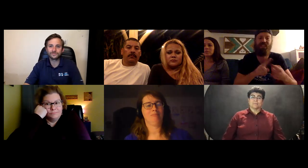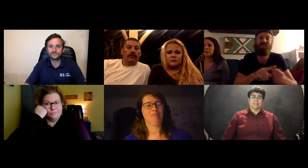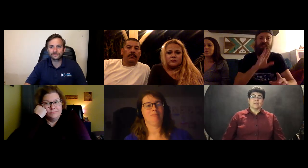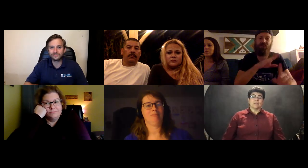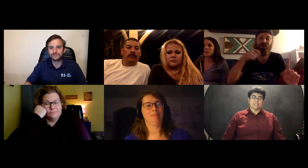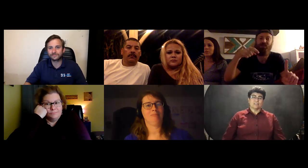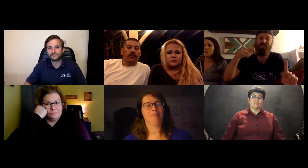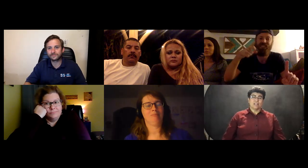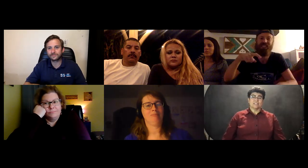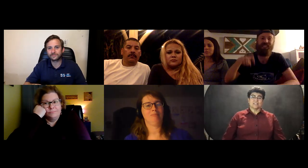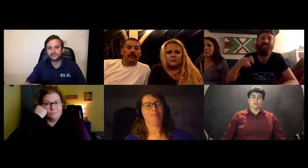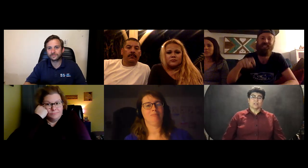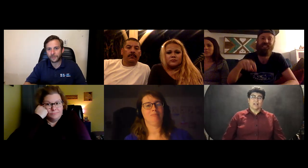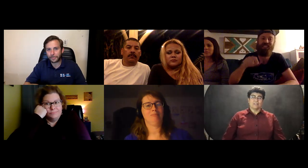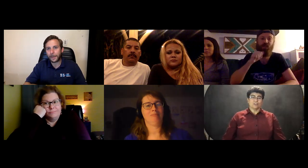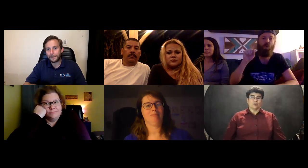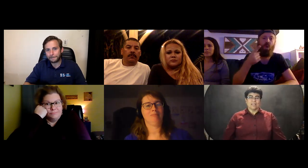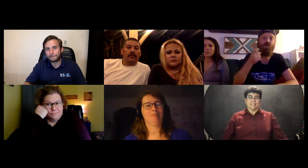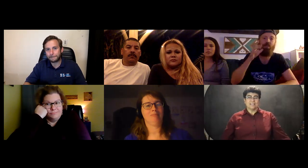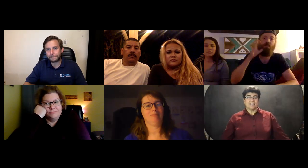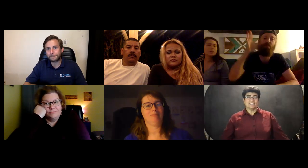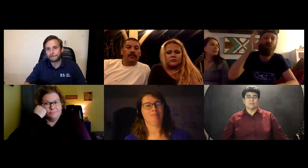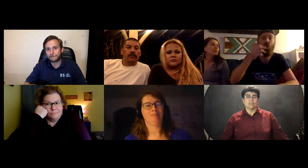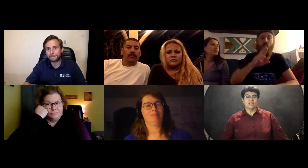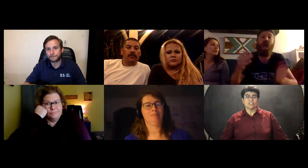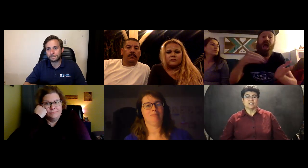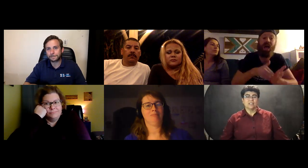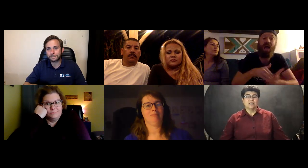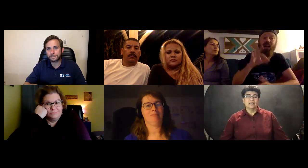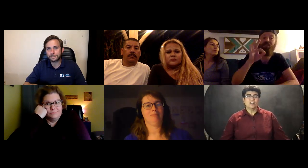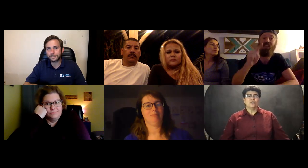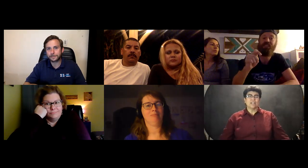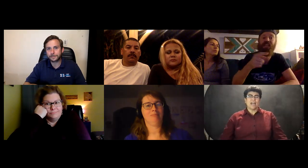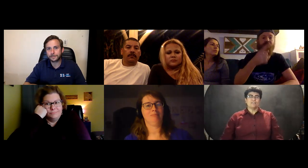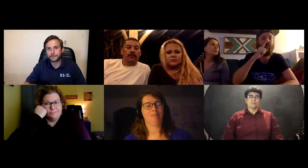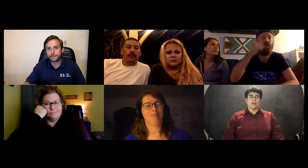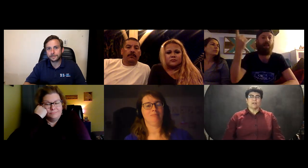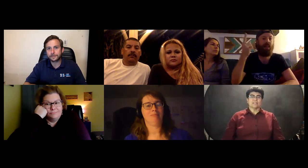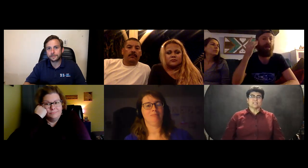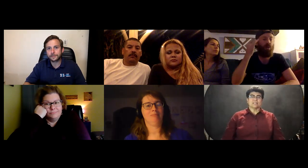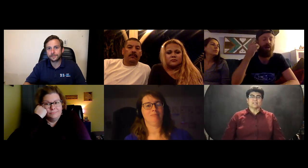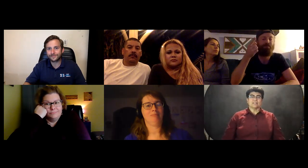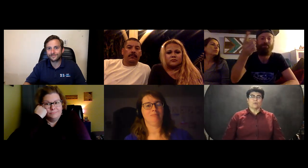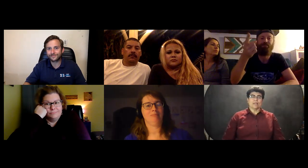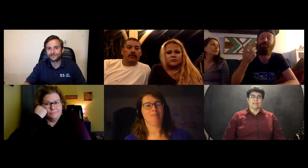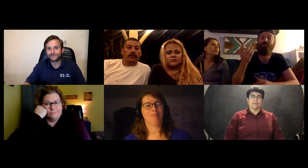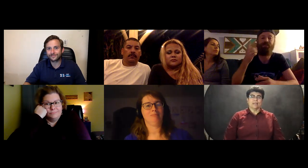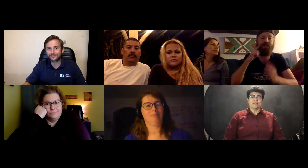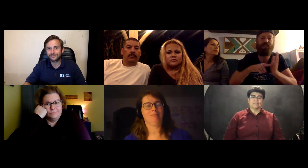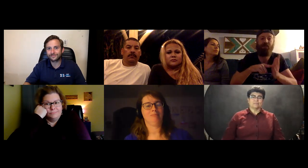they miss their friends in real life you know they need that stimulation you know you can have your parents and